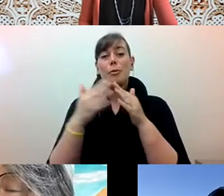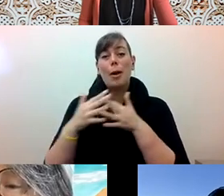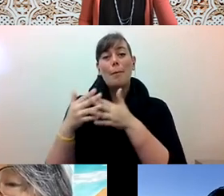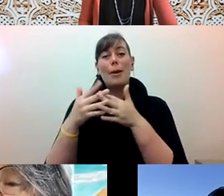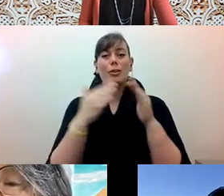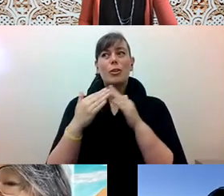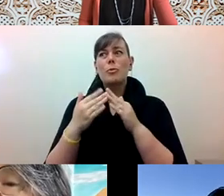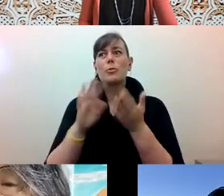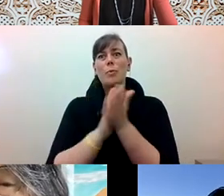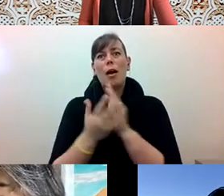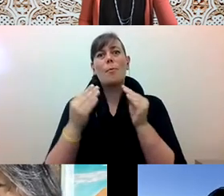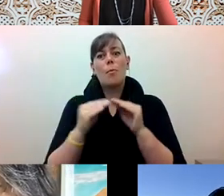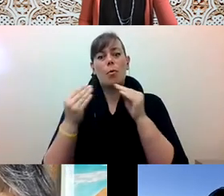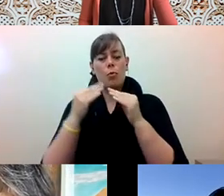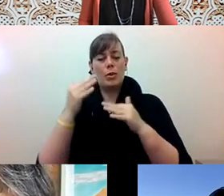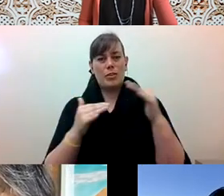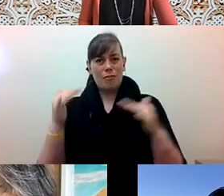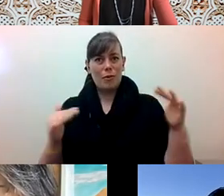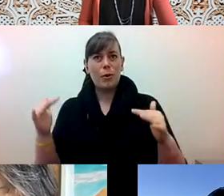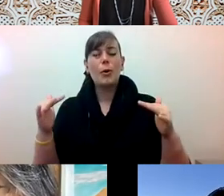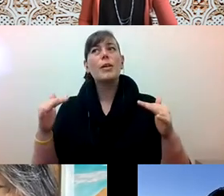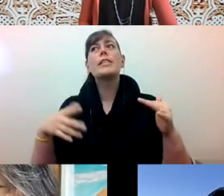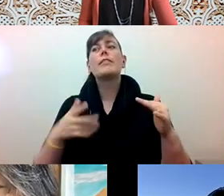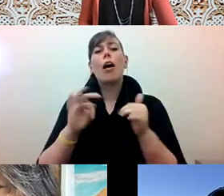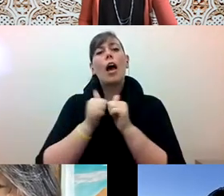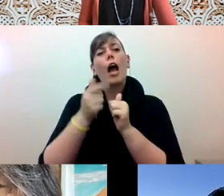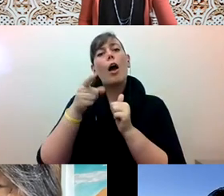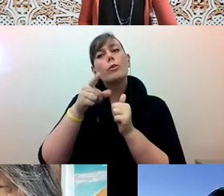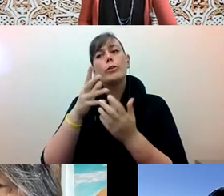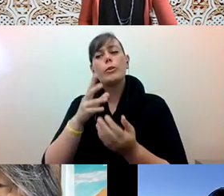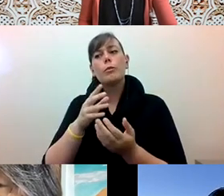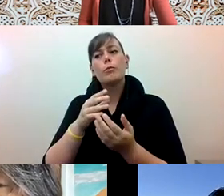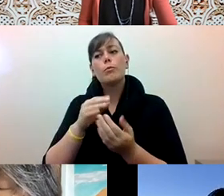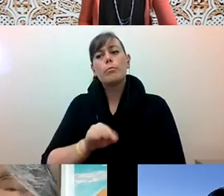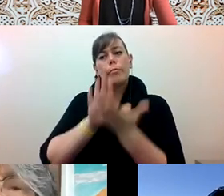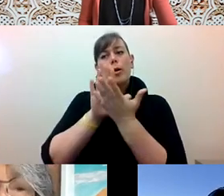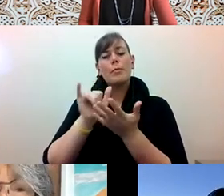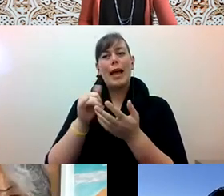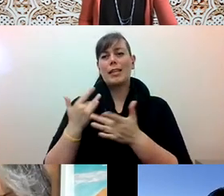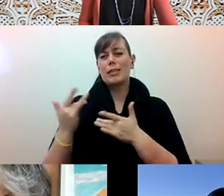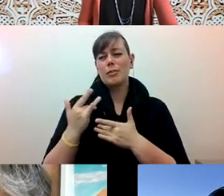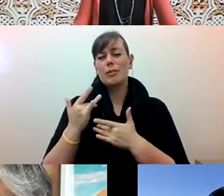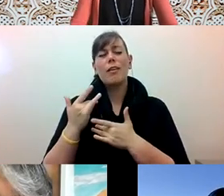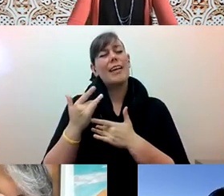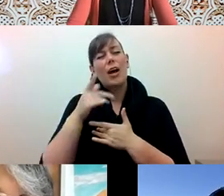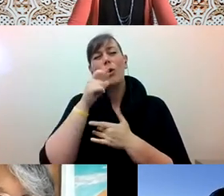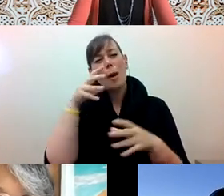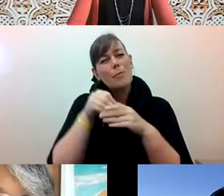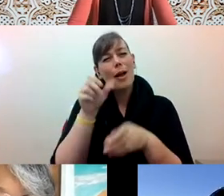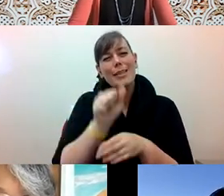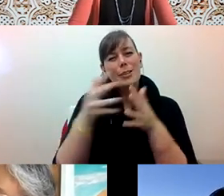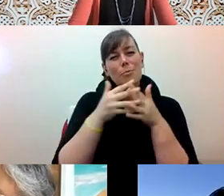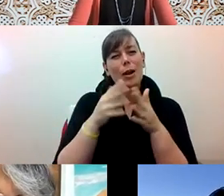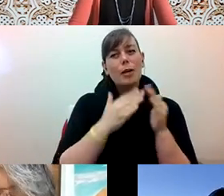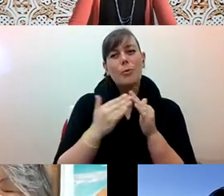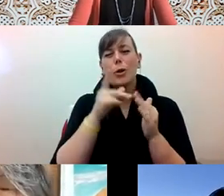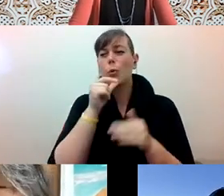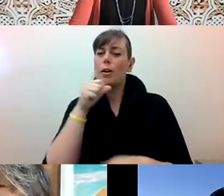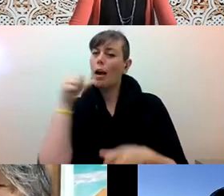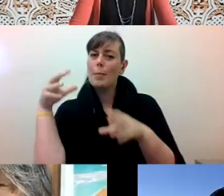Kyle Livie (he/him/his): how do you approach the political act of identifying who belongs and who does not within the Asian American Community? How do we make sure not to reinforce colonialist